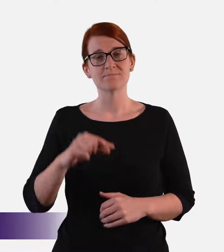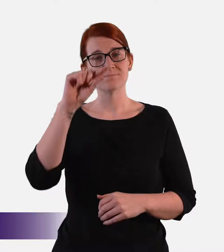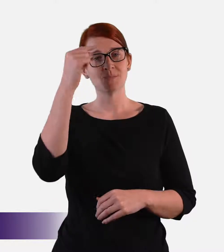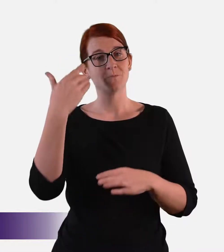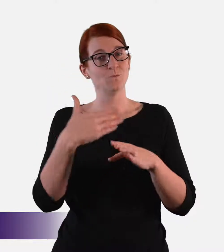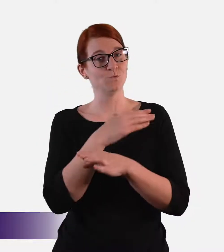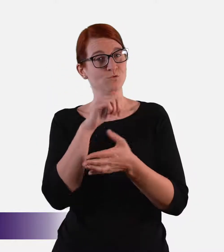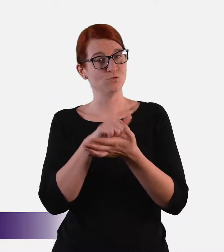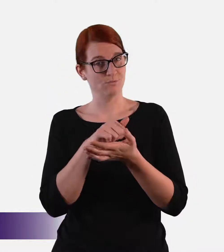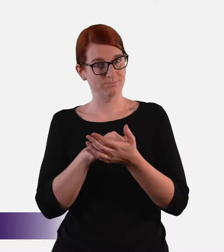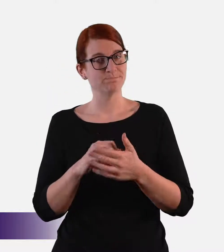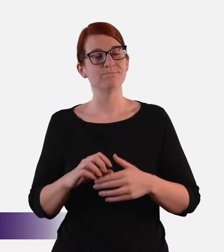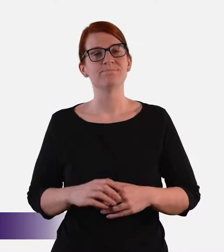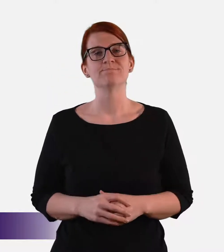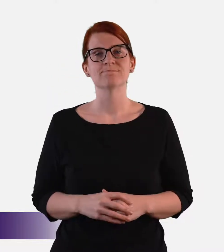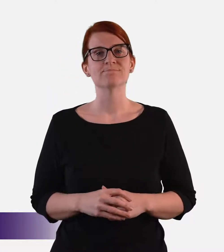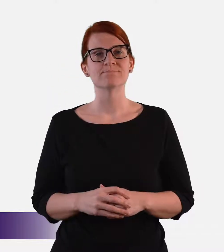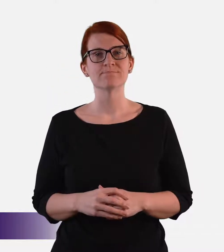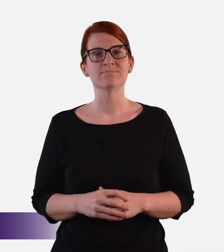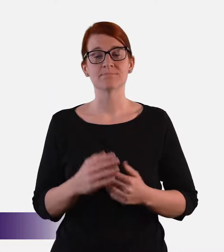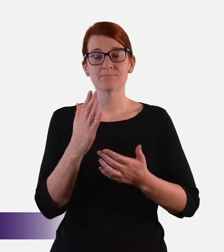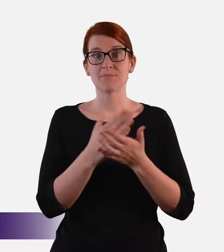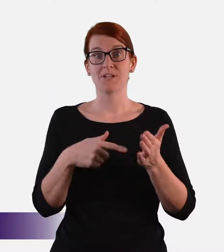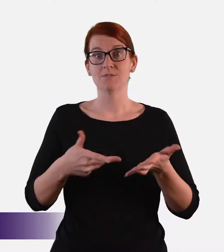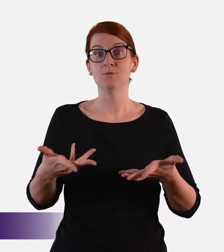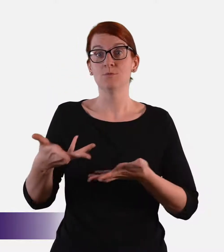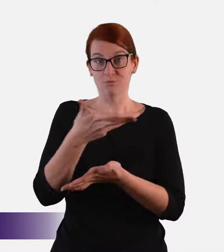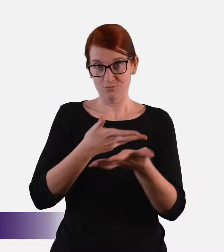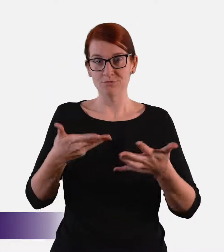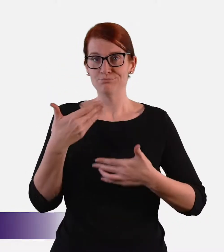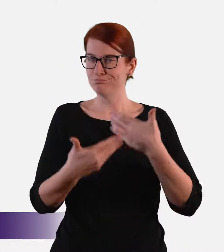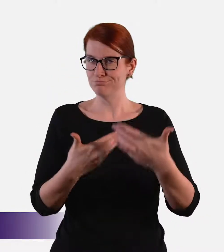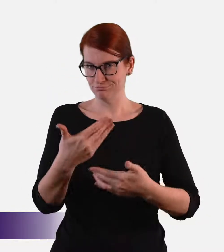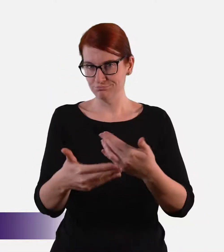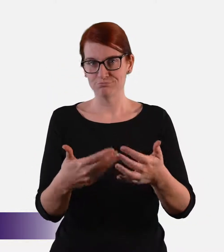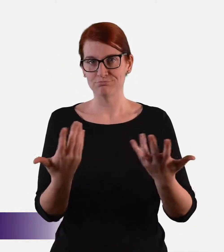Purpose of the workshops As part of its consultation and enquiry process,